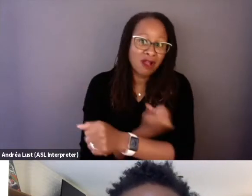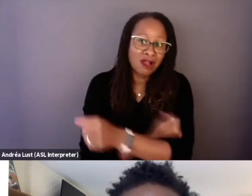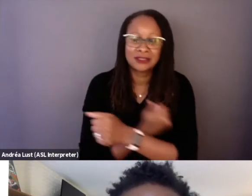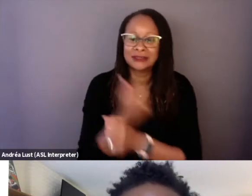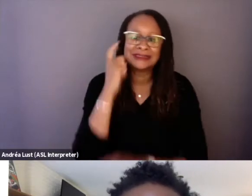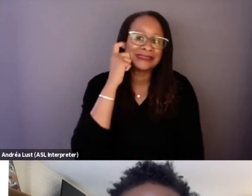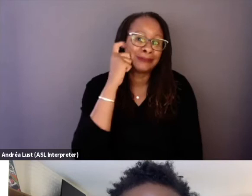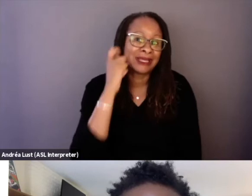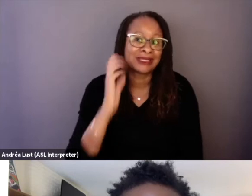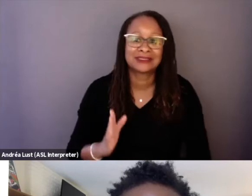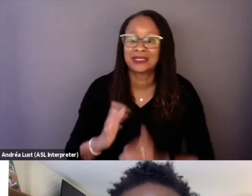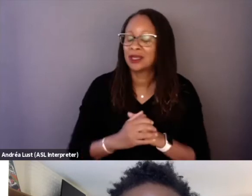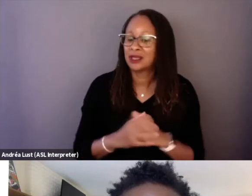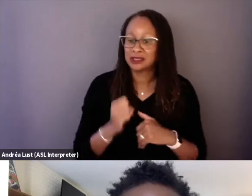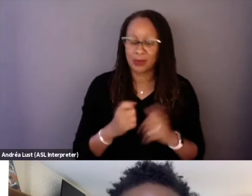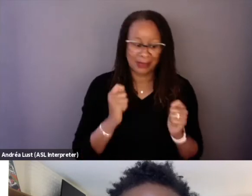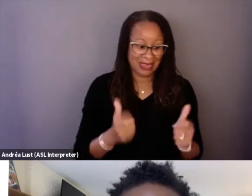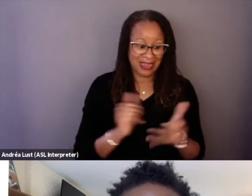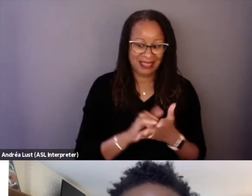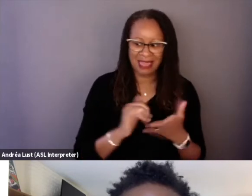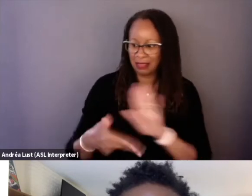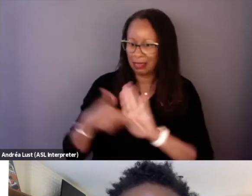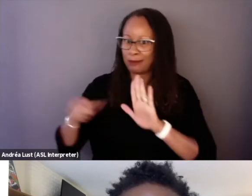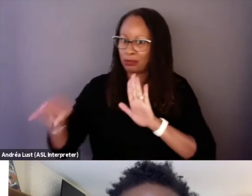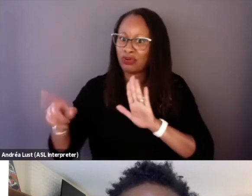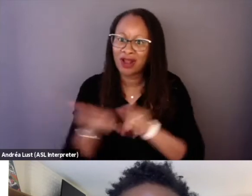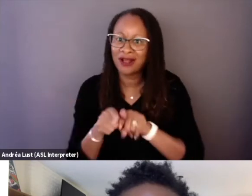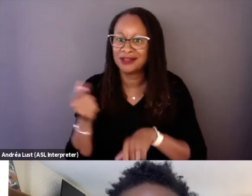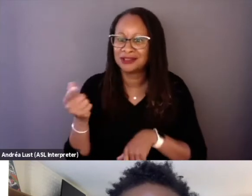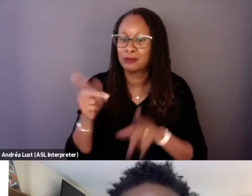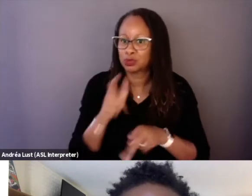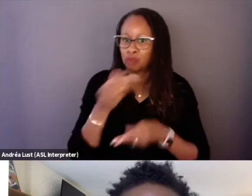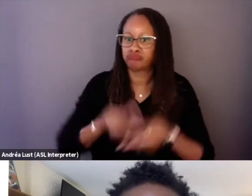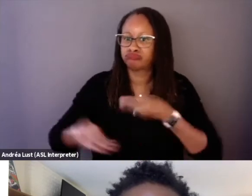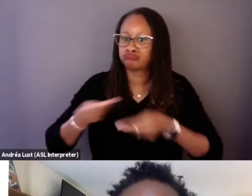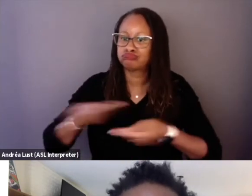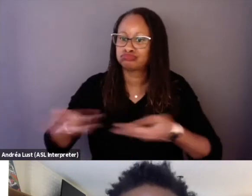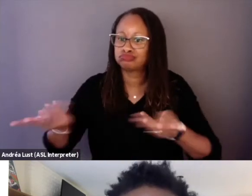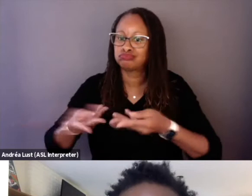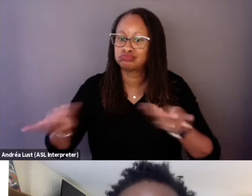And so immediately that kind of frames what happened in a certain way,